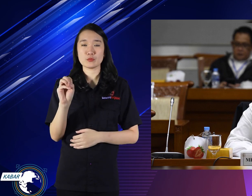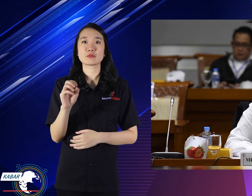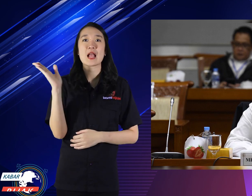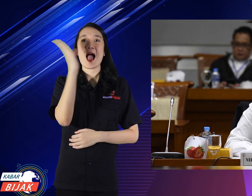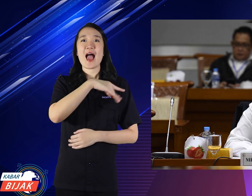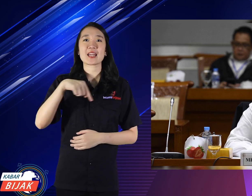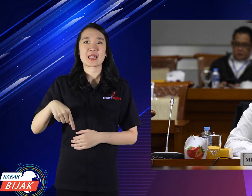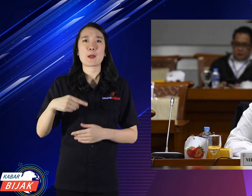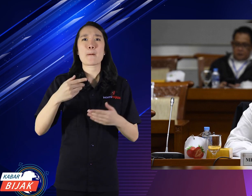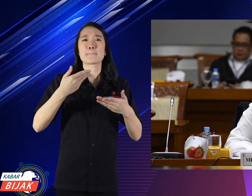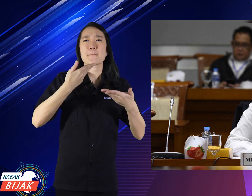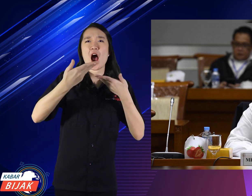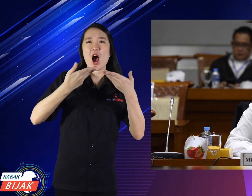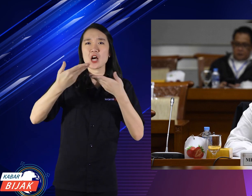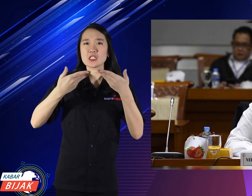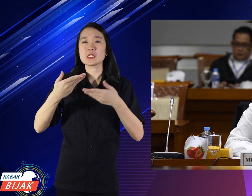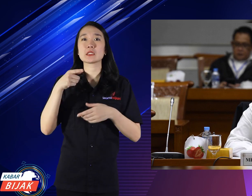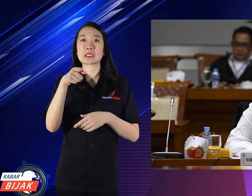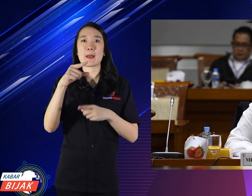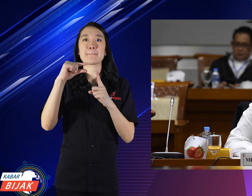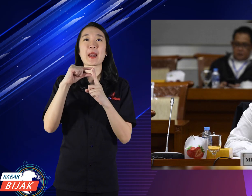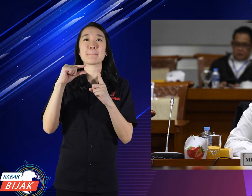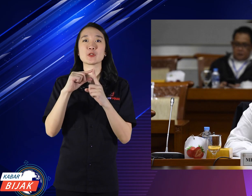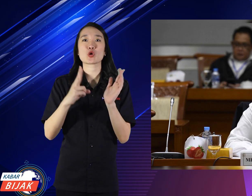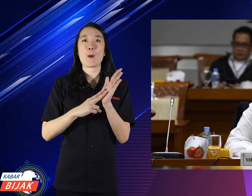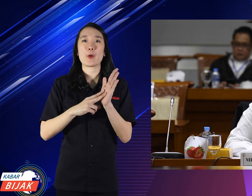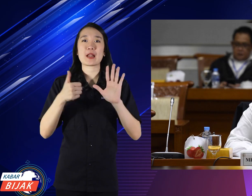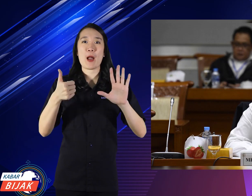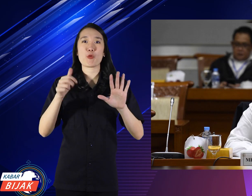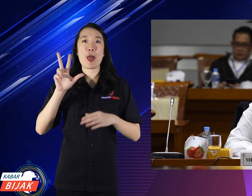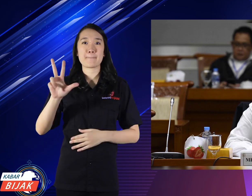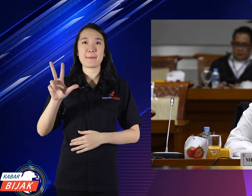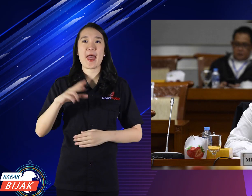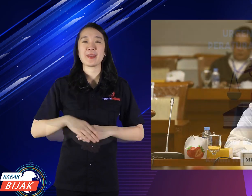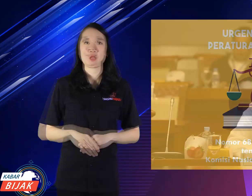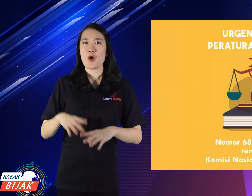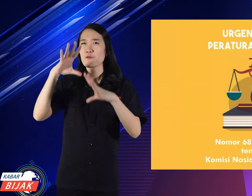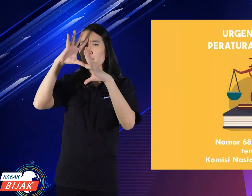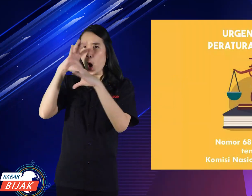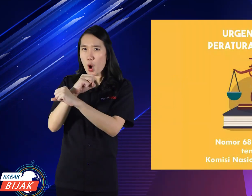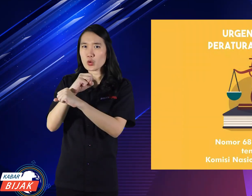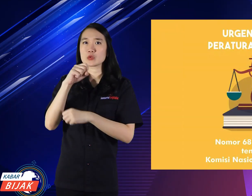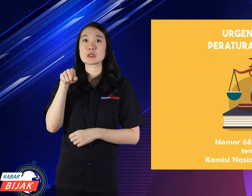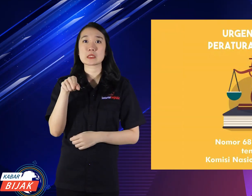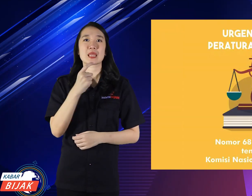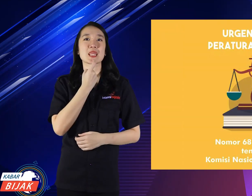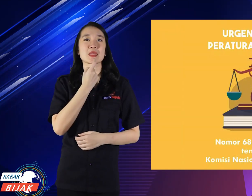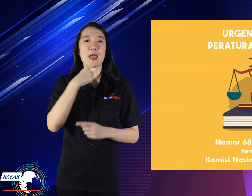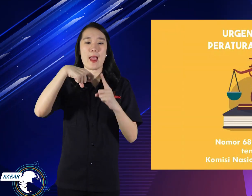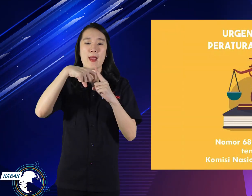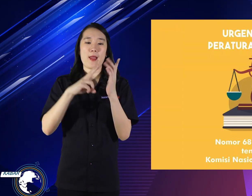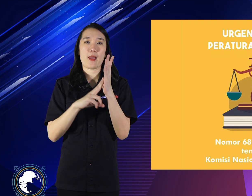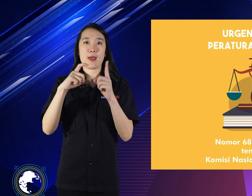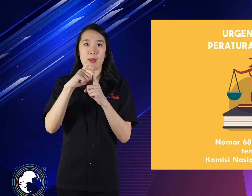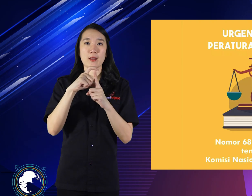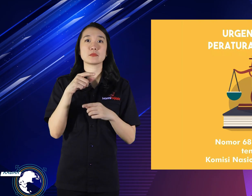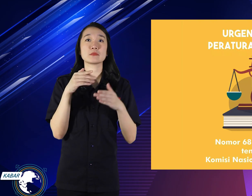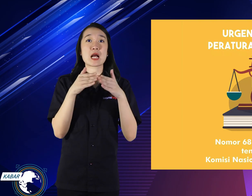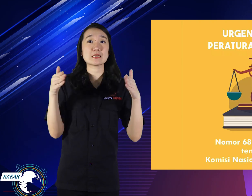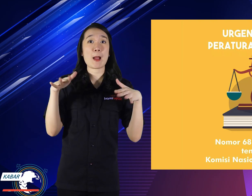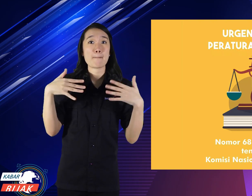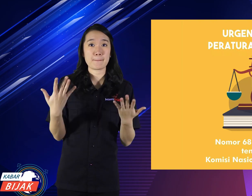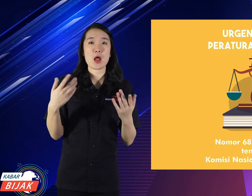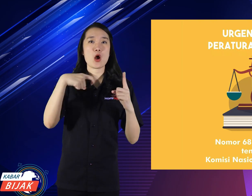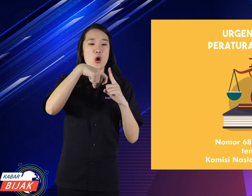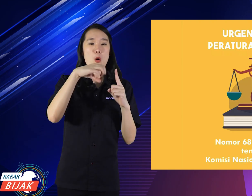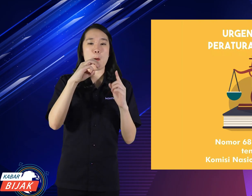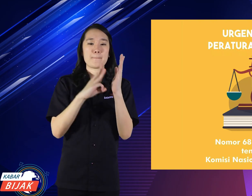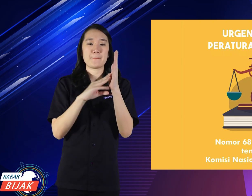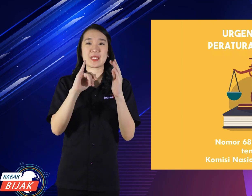However, working sitting or staying asleep for 8 hours more, that's magical, meaning lazy to move.